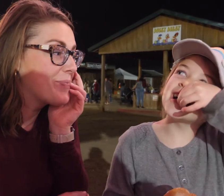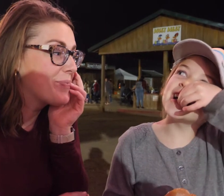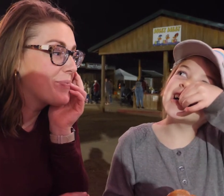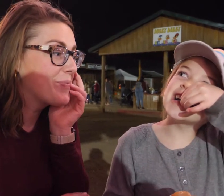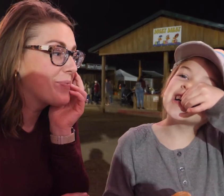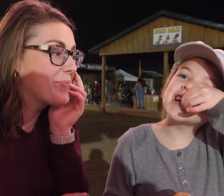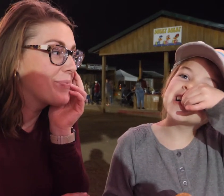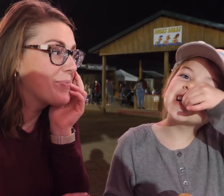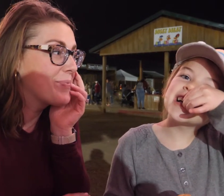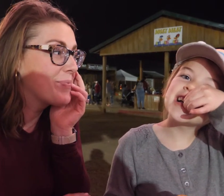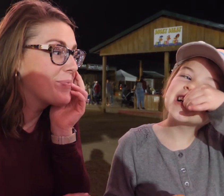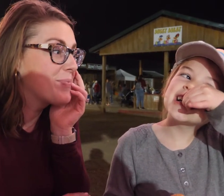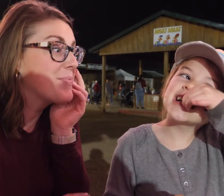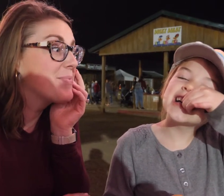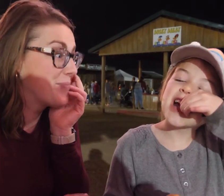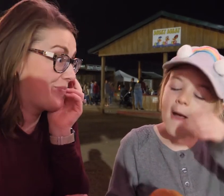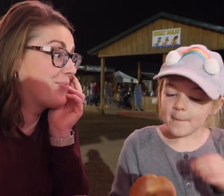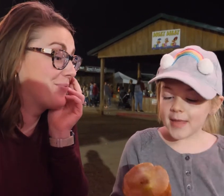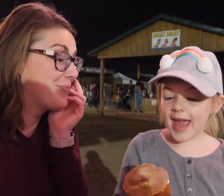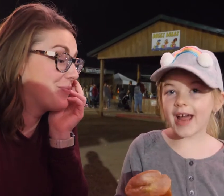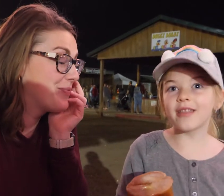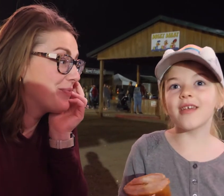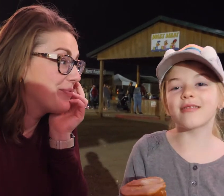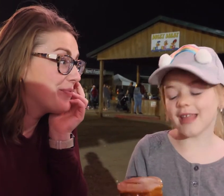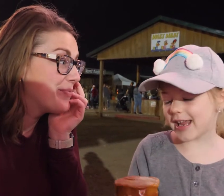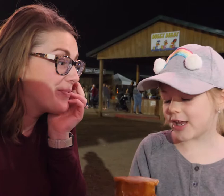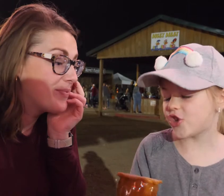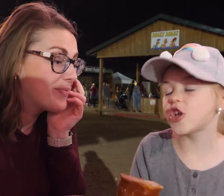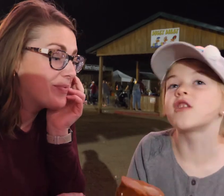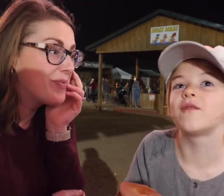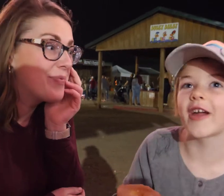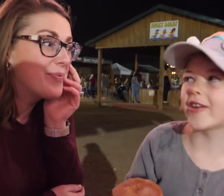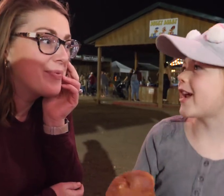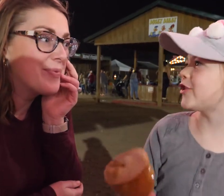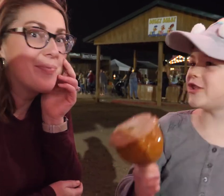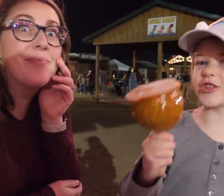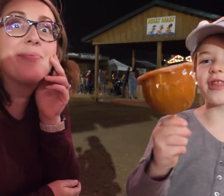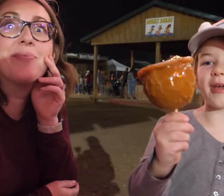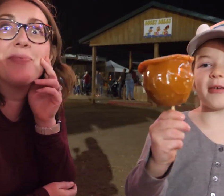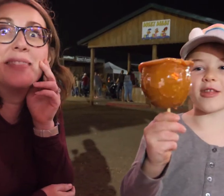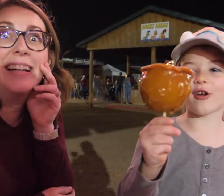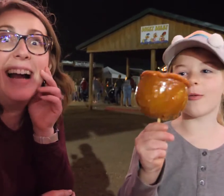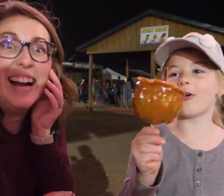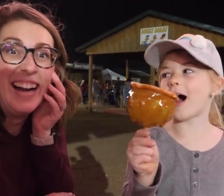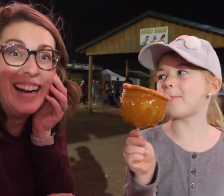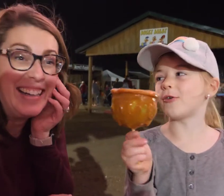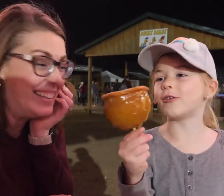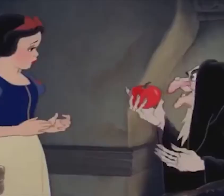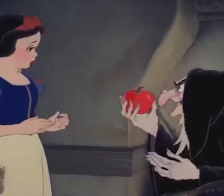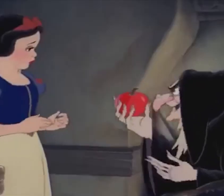And this lady, she's very nice, she just gave me this caramel apple.